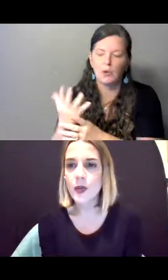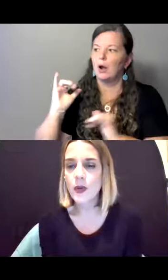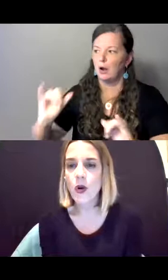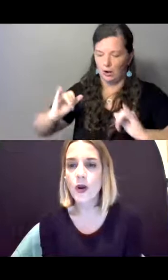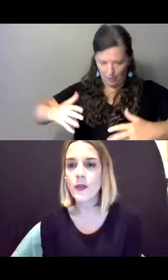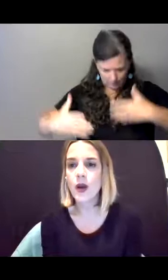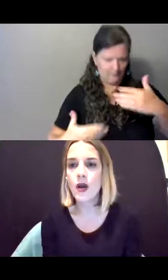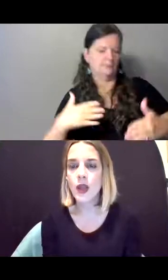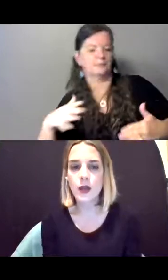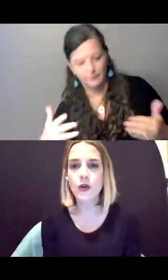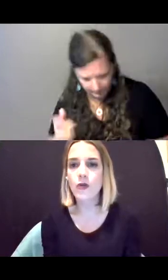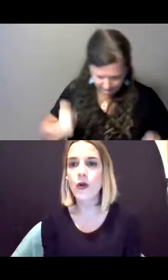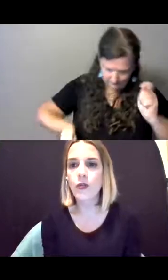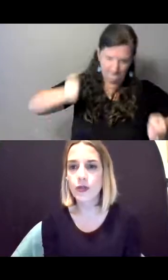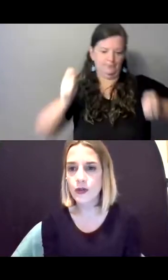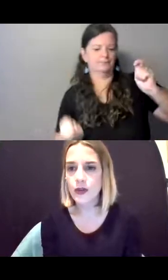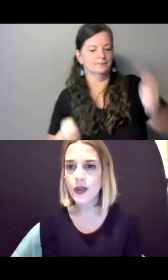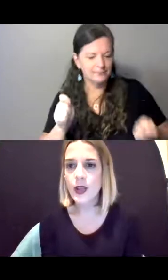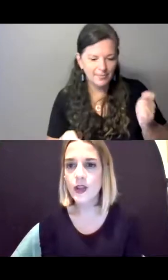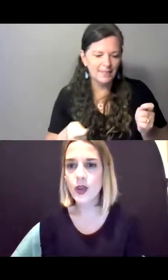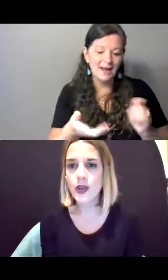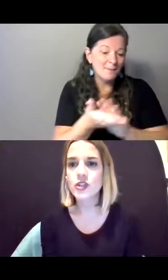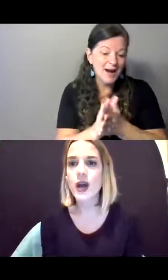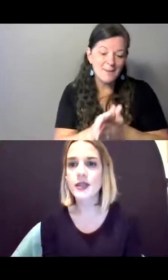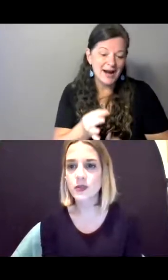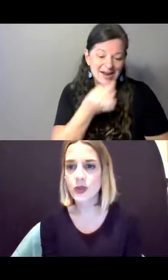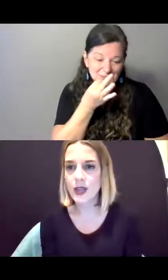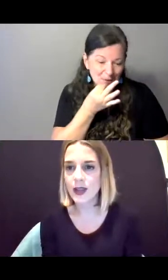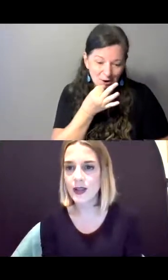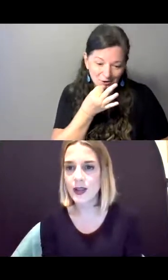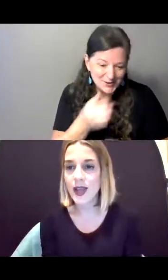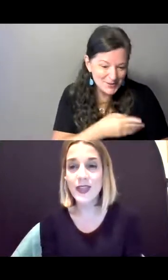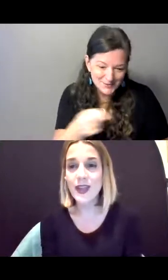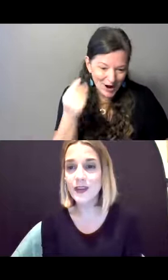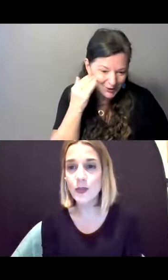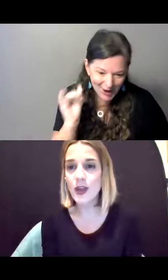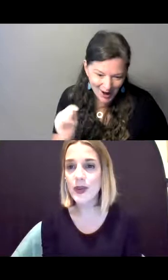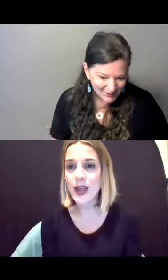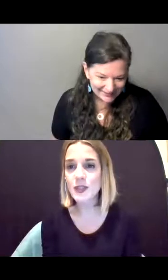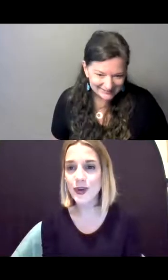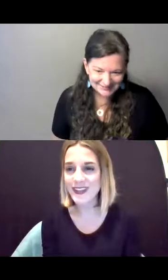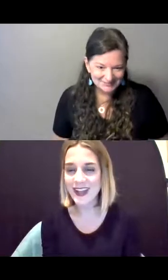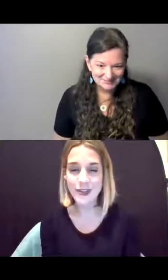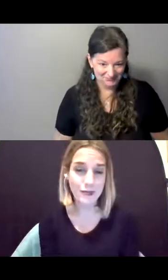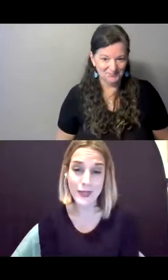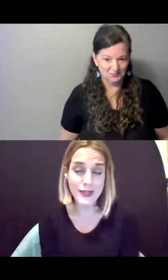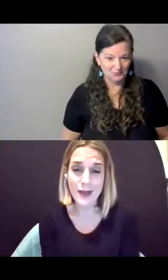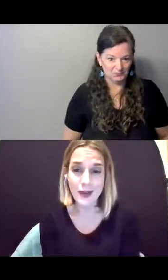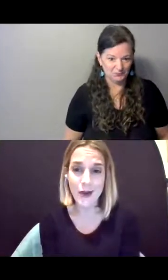It'll be your growth and you can adjust when needed, and then you'll become an expert by the time, you know it.